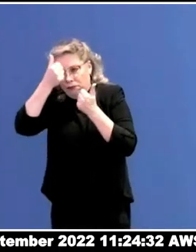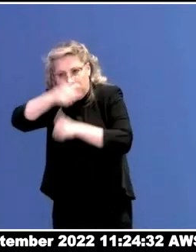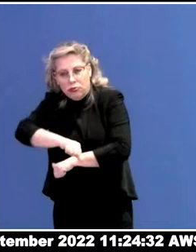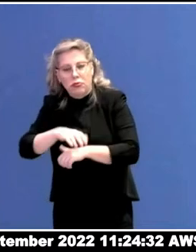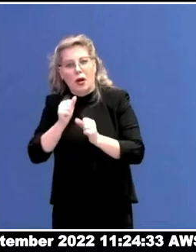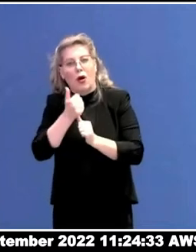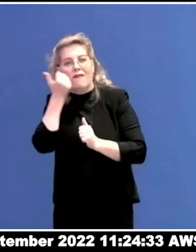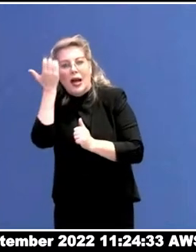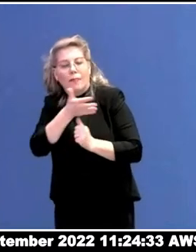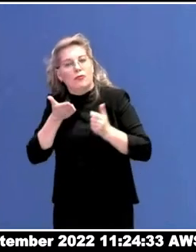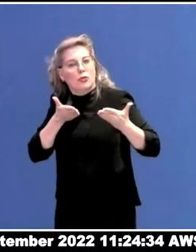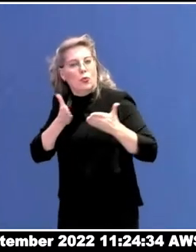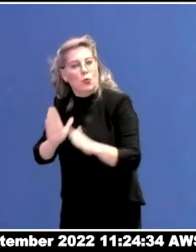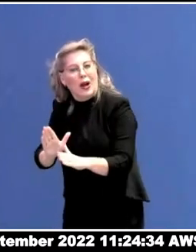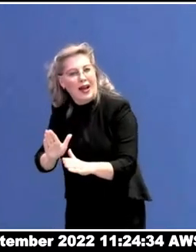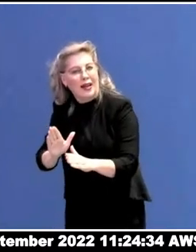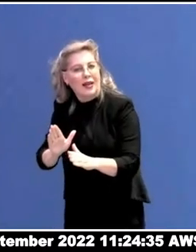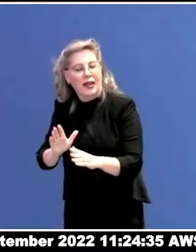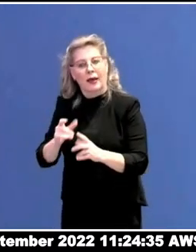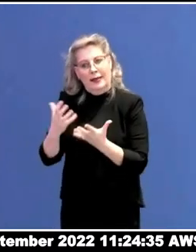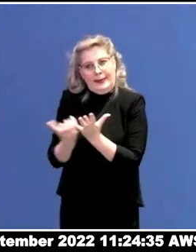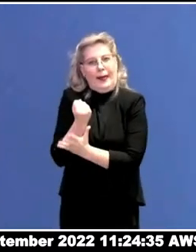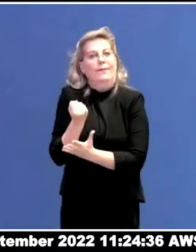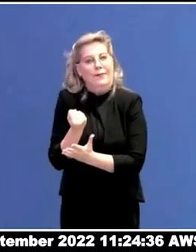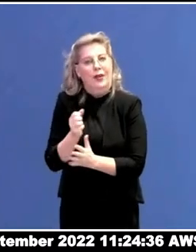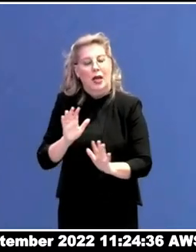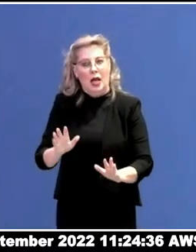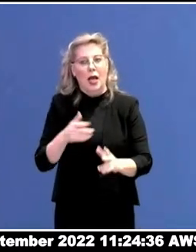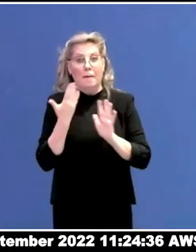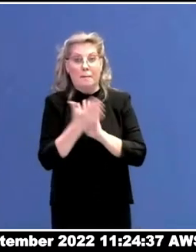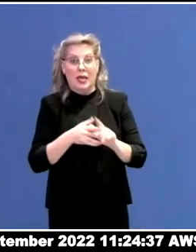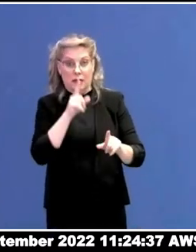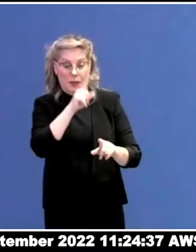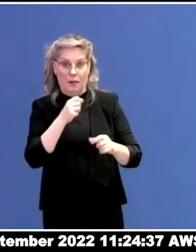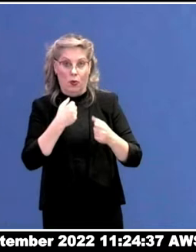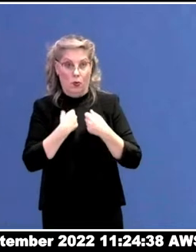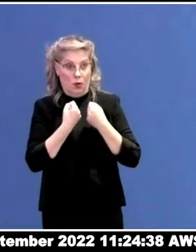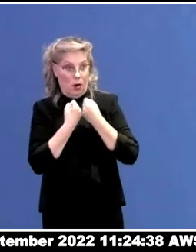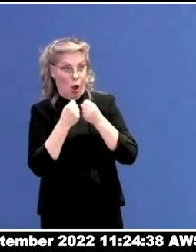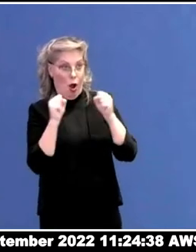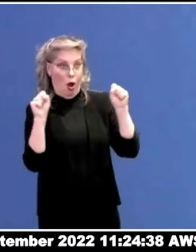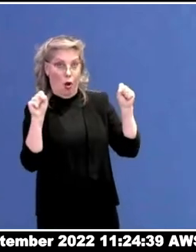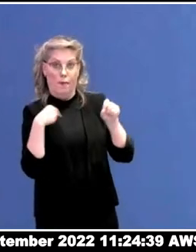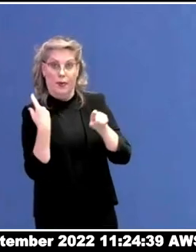with disability, that they were making disclosures to you about traumas that they might not have made to other people.